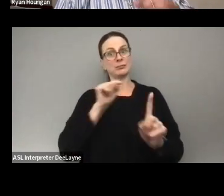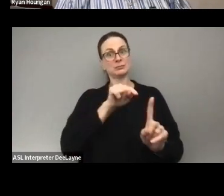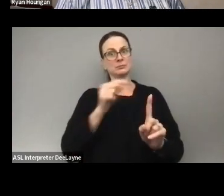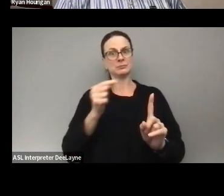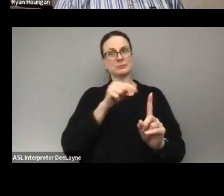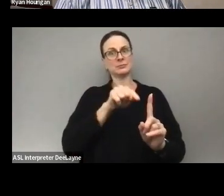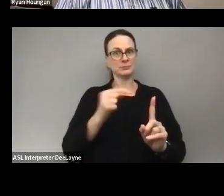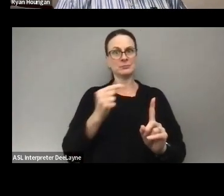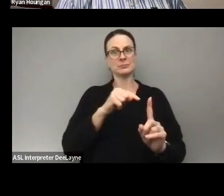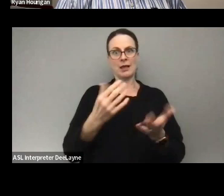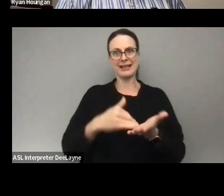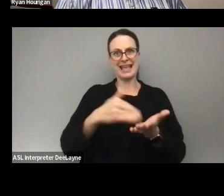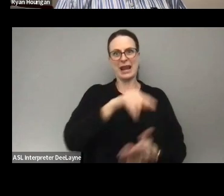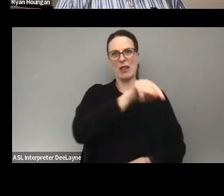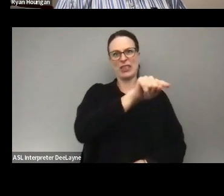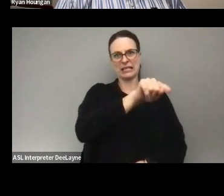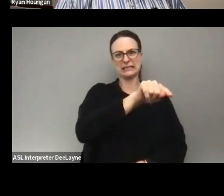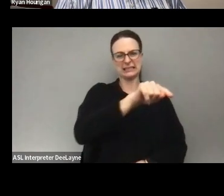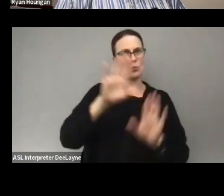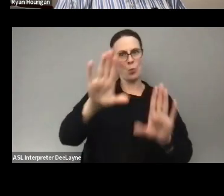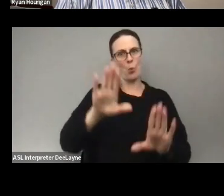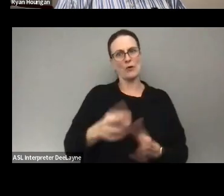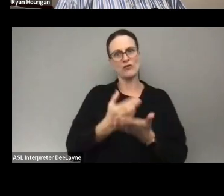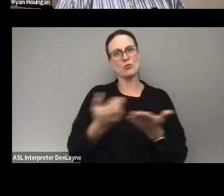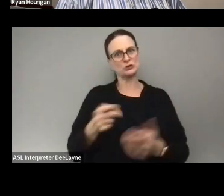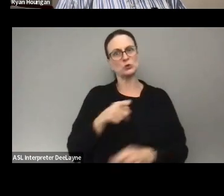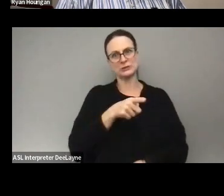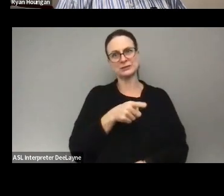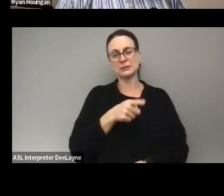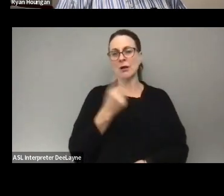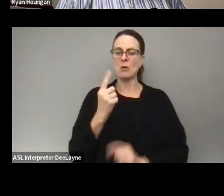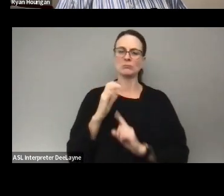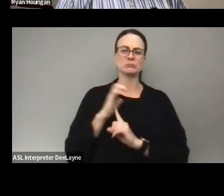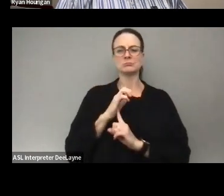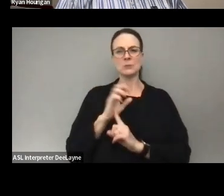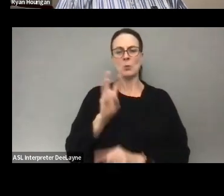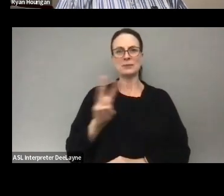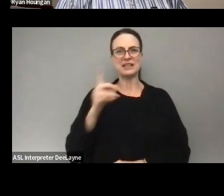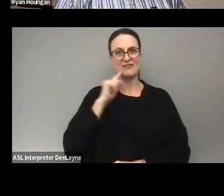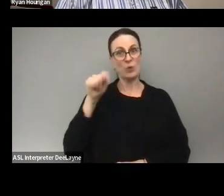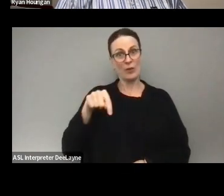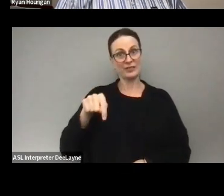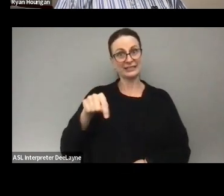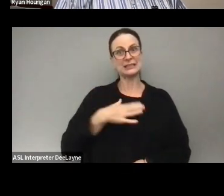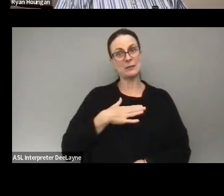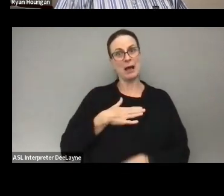But it really is a great resource, one of the best websites I've used in my career.